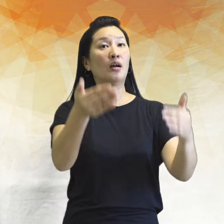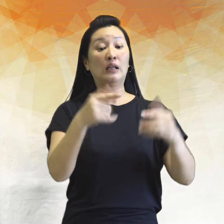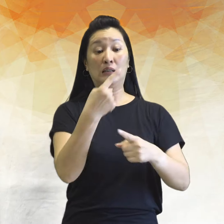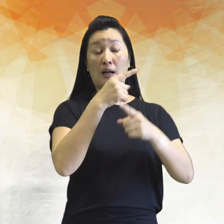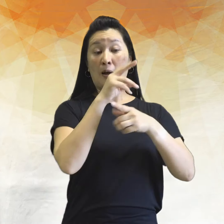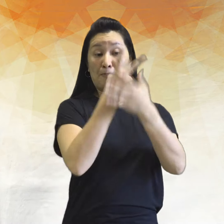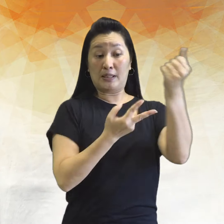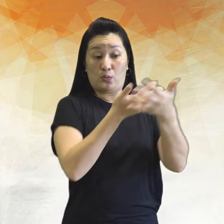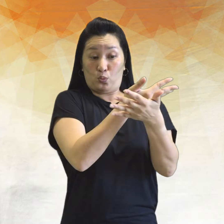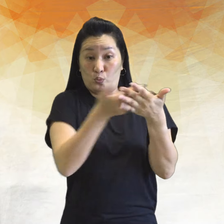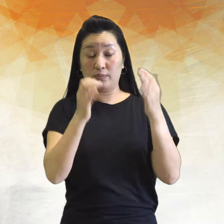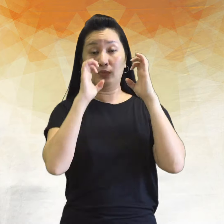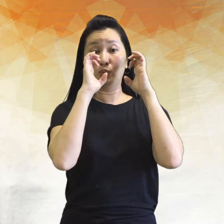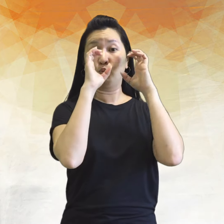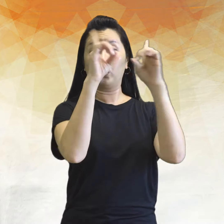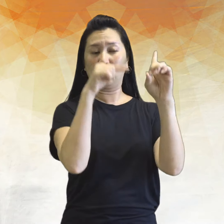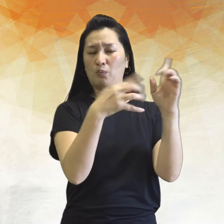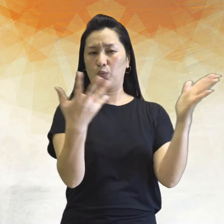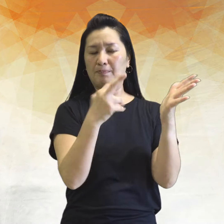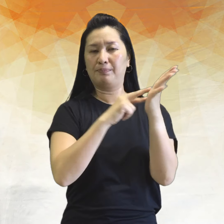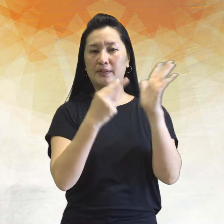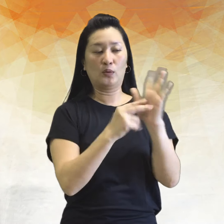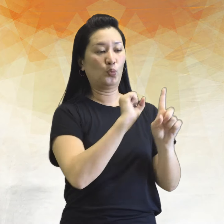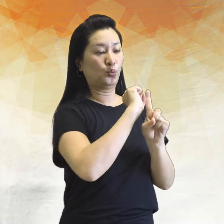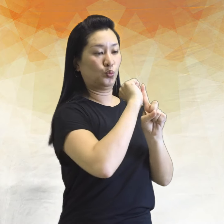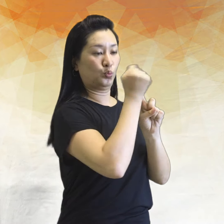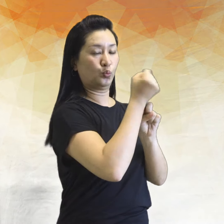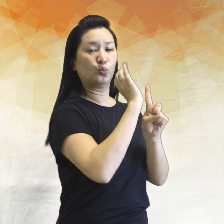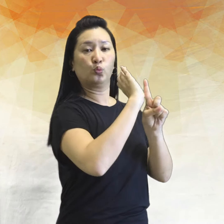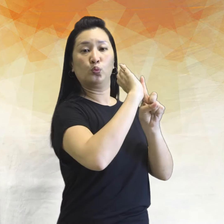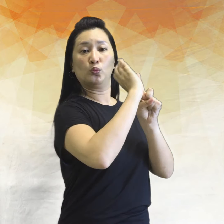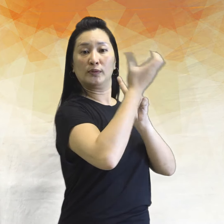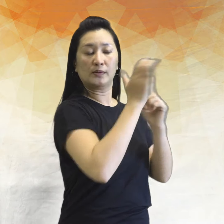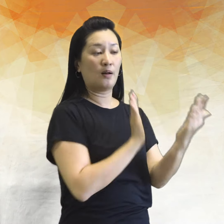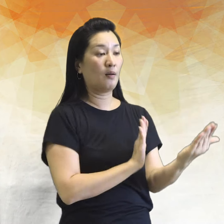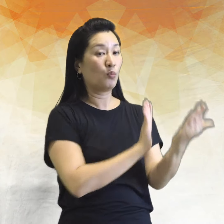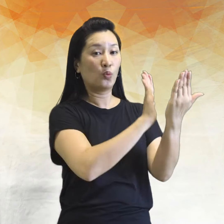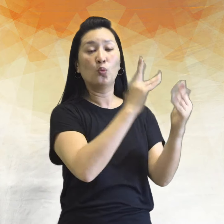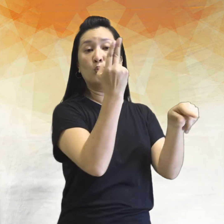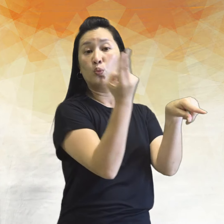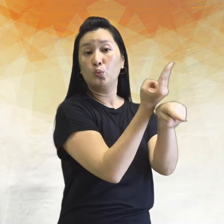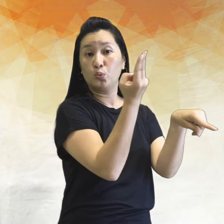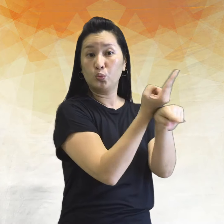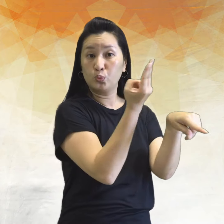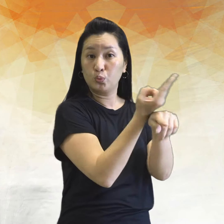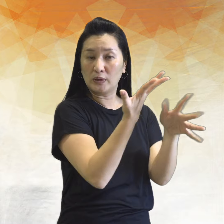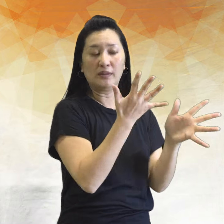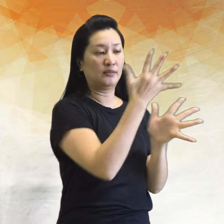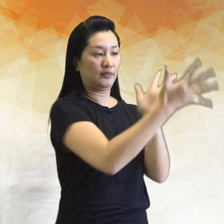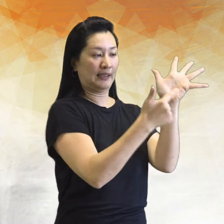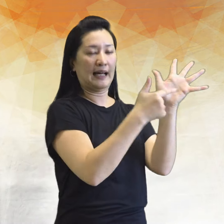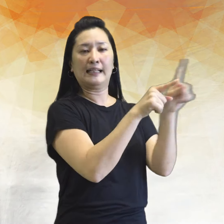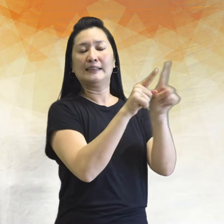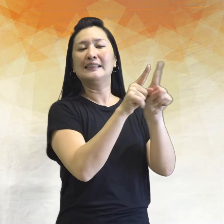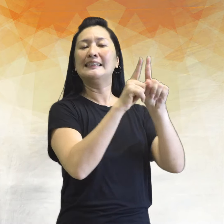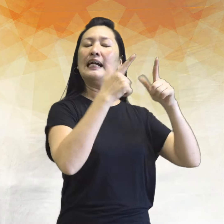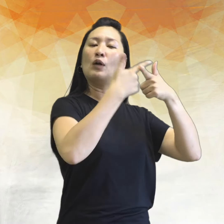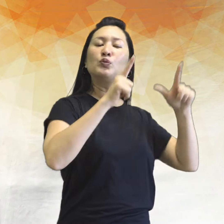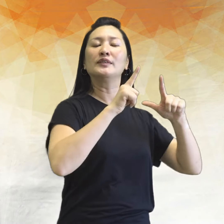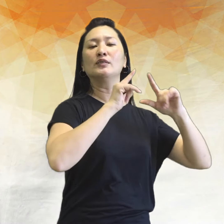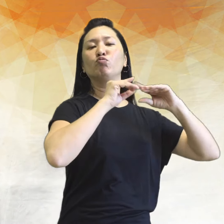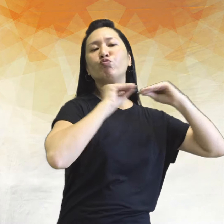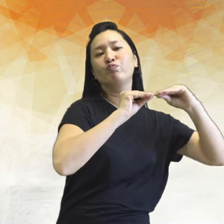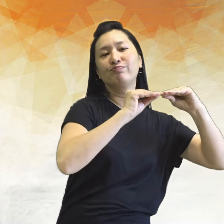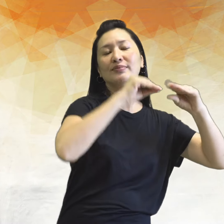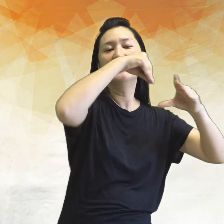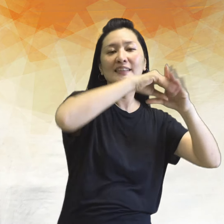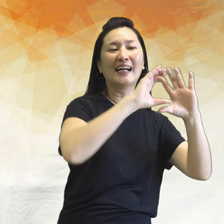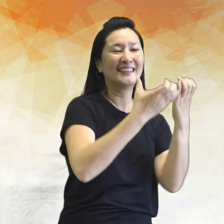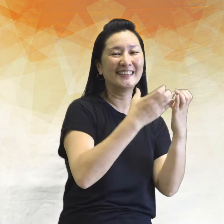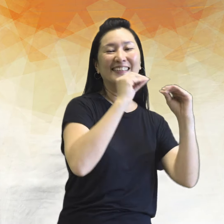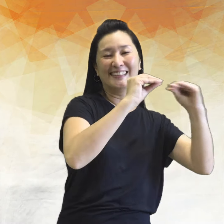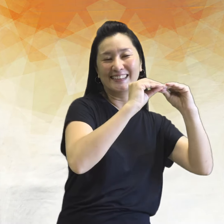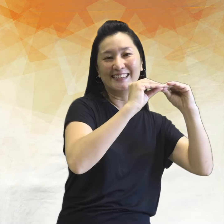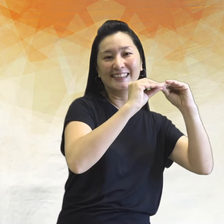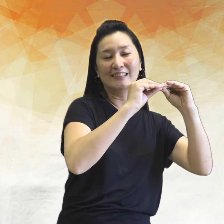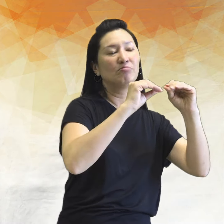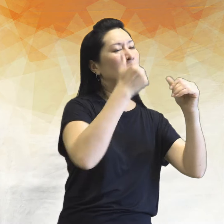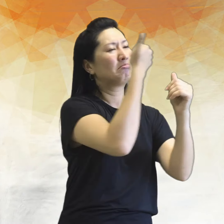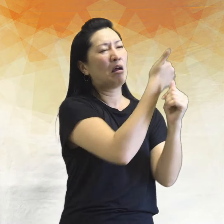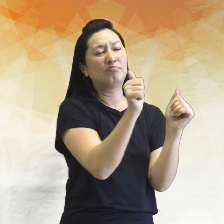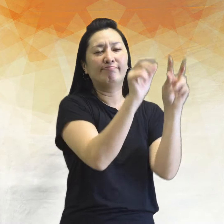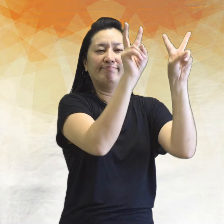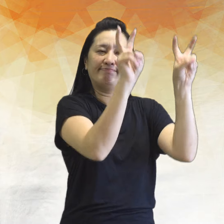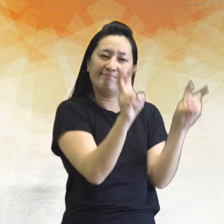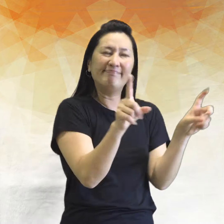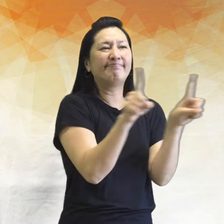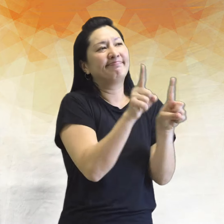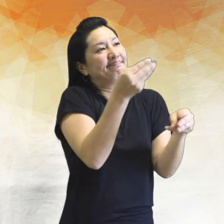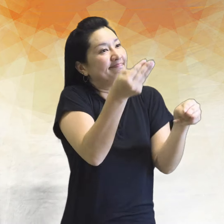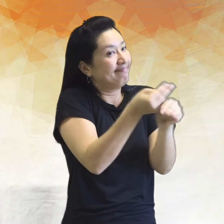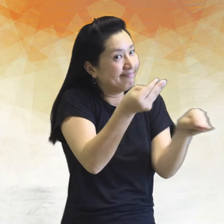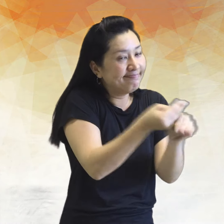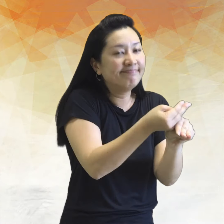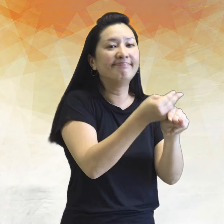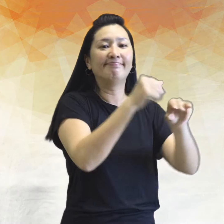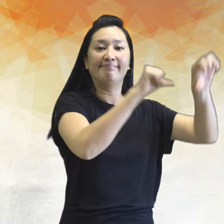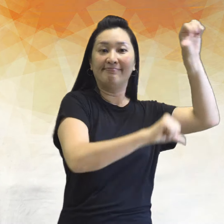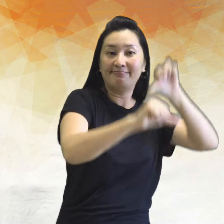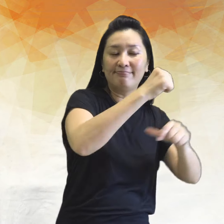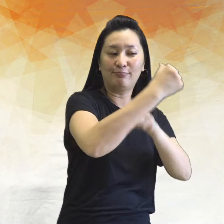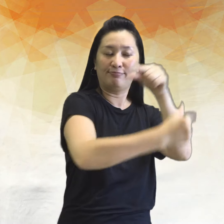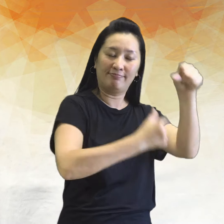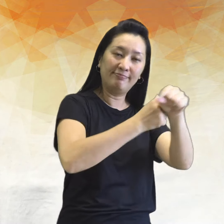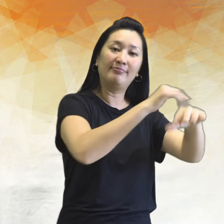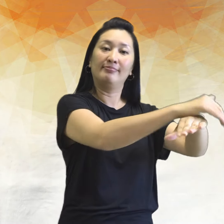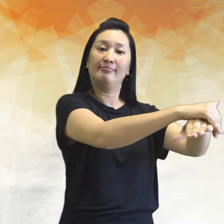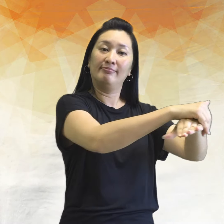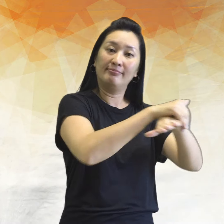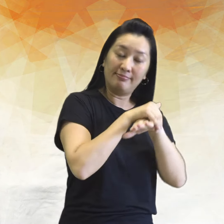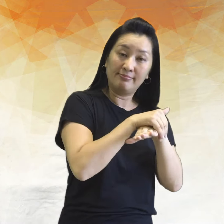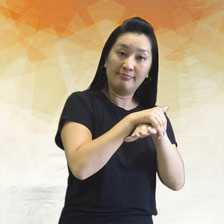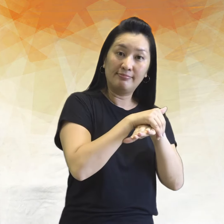Bilingual education is a social-cultural approach of using sign language as the language of instruction in all subjects